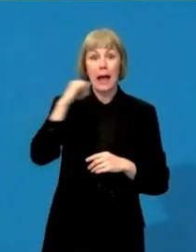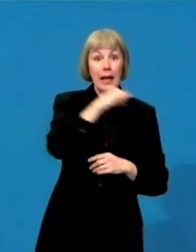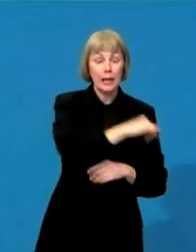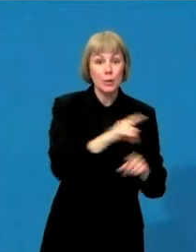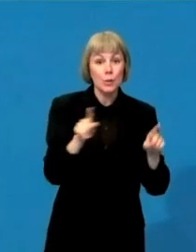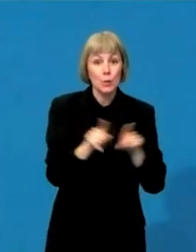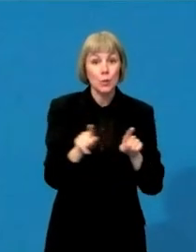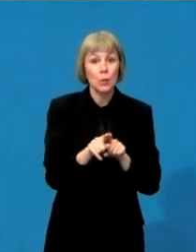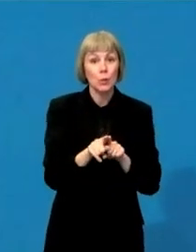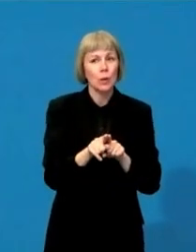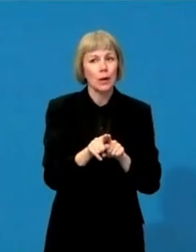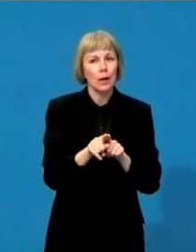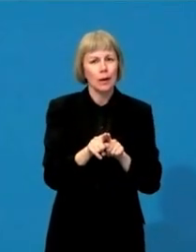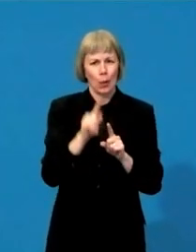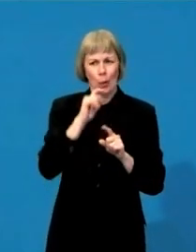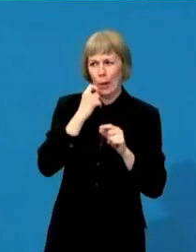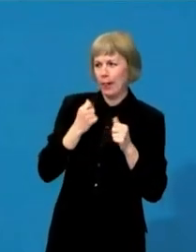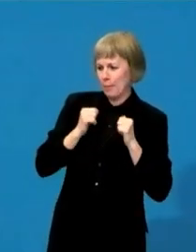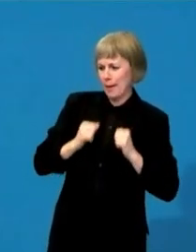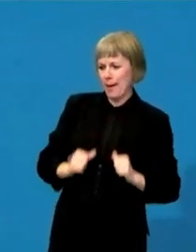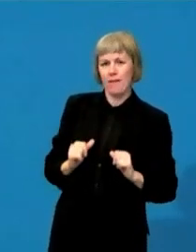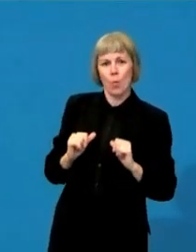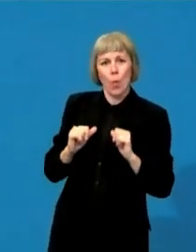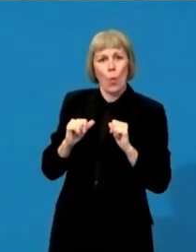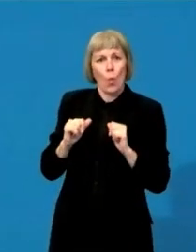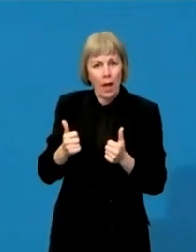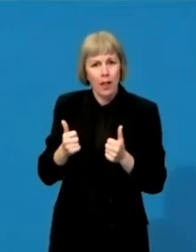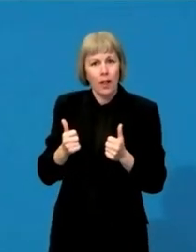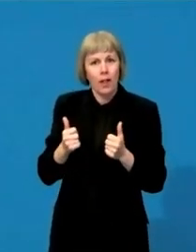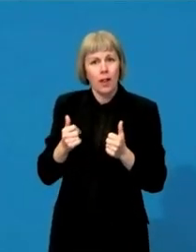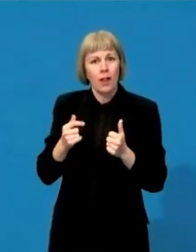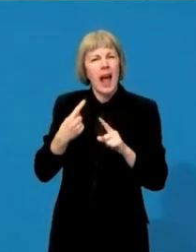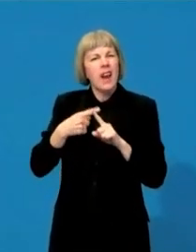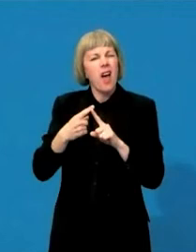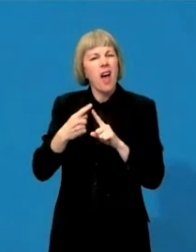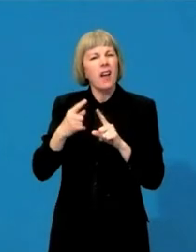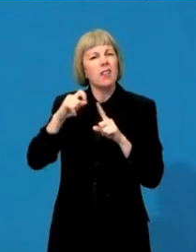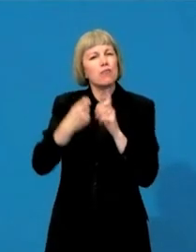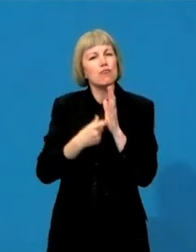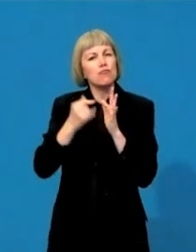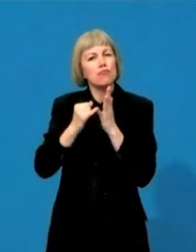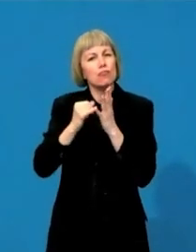Wouldn't - I wouldn't know how they would respond, you know, to the cabin pressure on the plane or the turbulence.